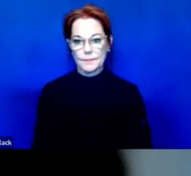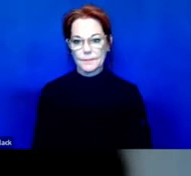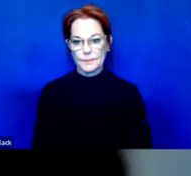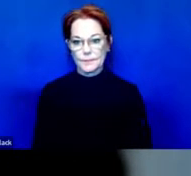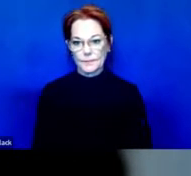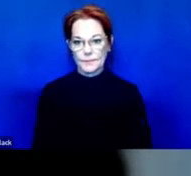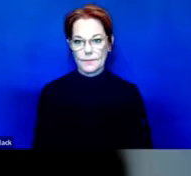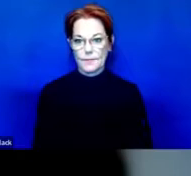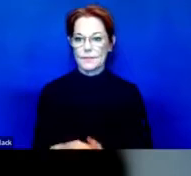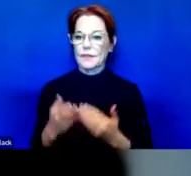Zaida Ricker: Thank you, Traci.